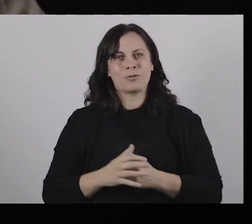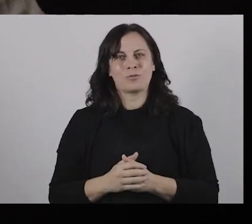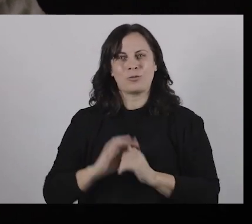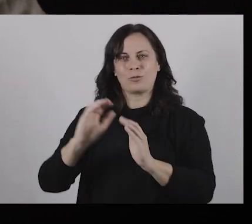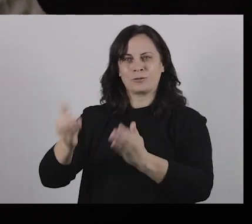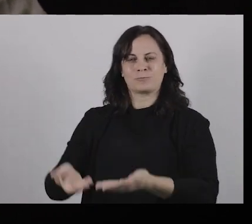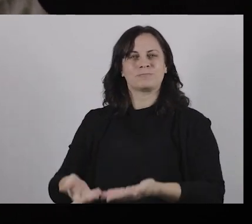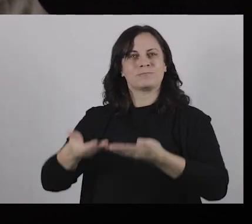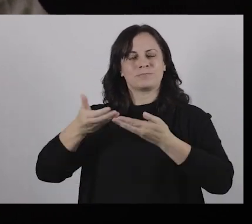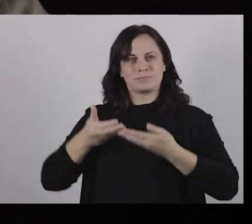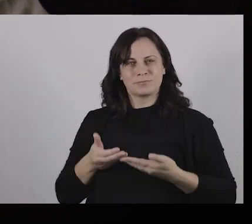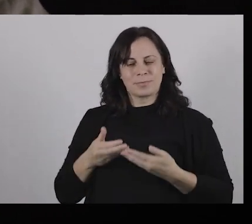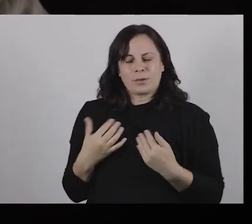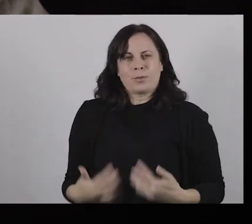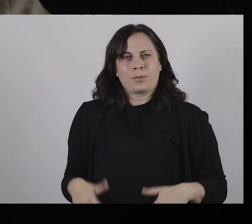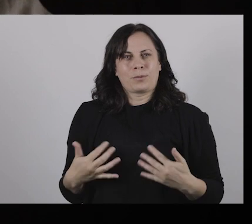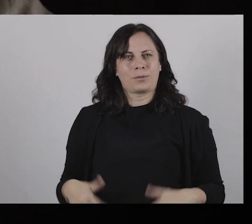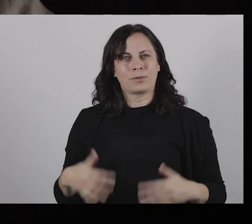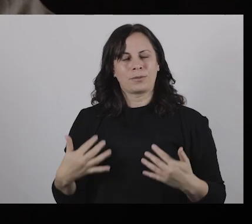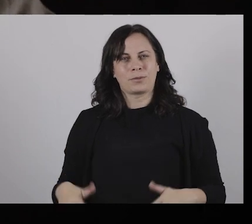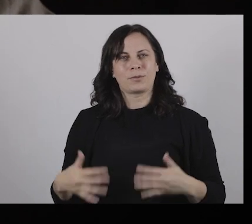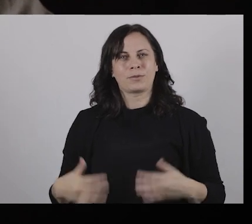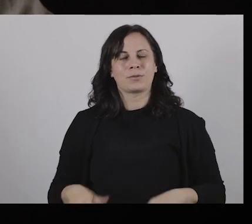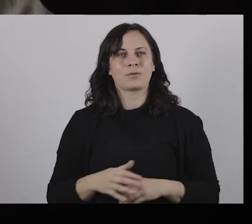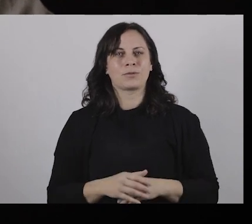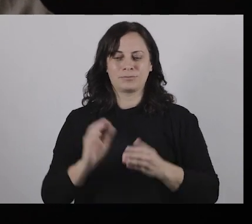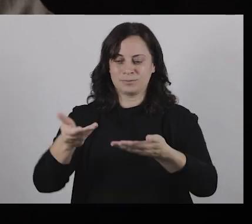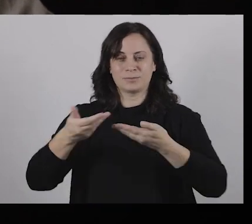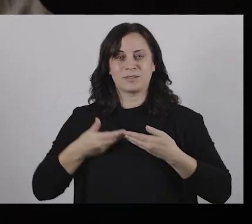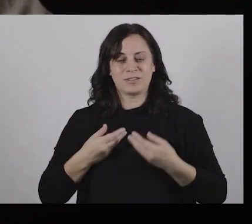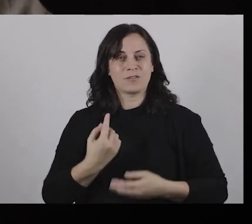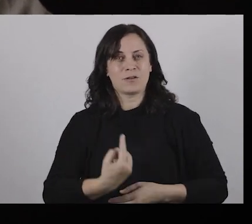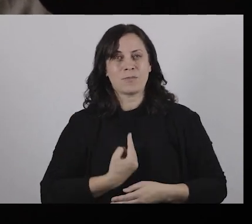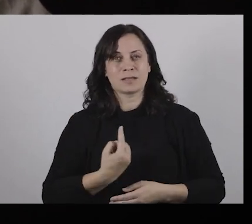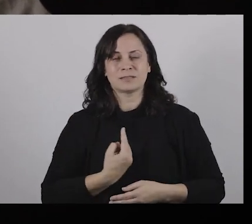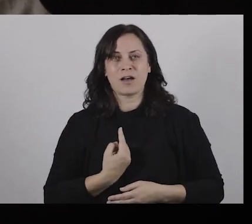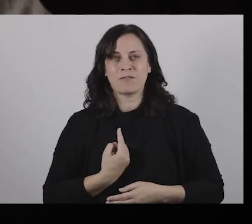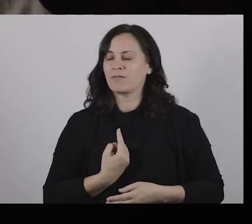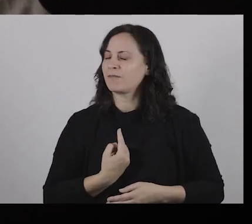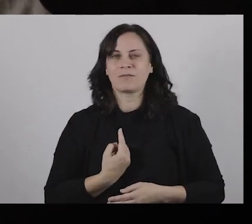that's been bestowed upon not just me... but my elders, my parents...